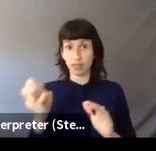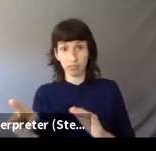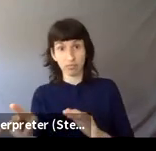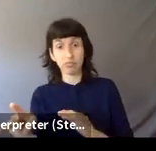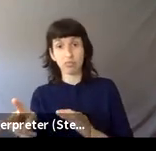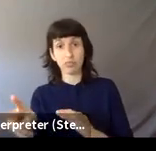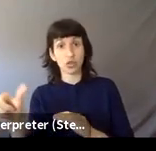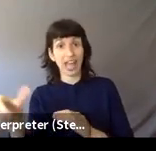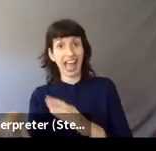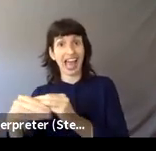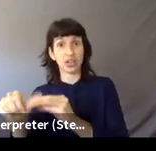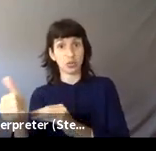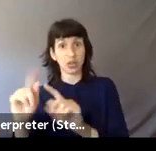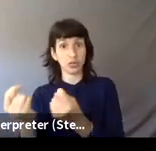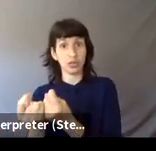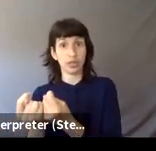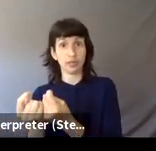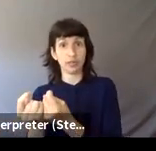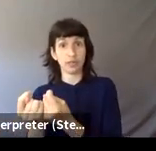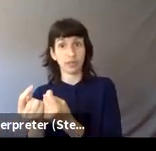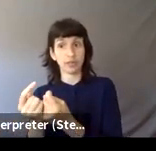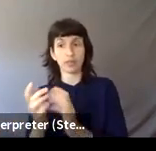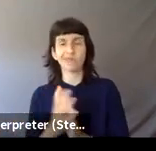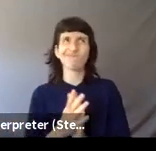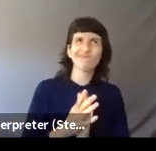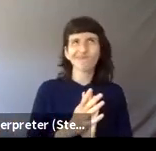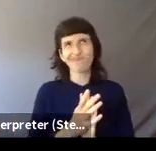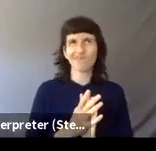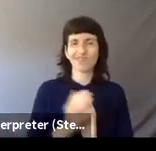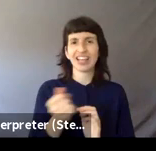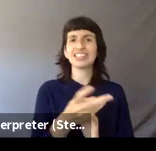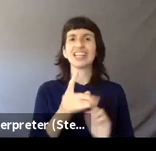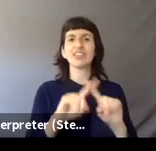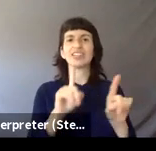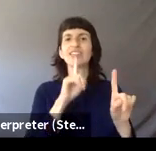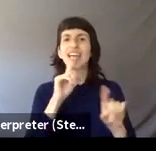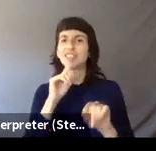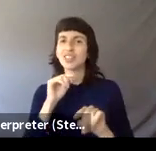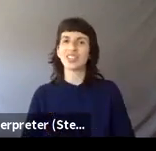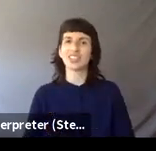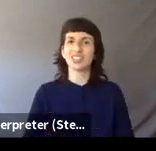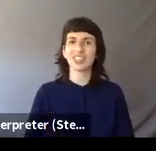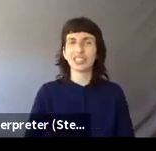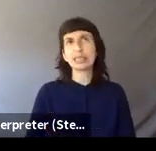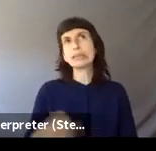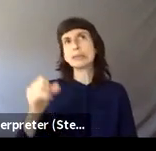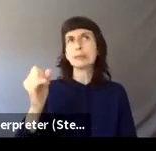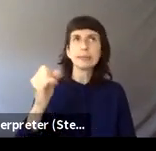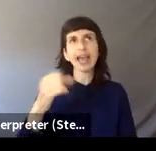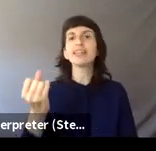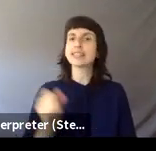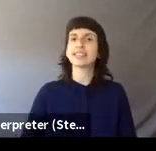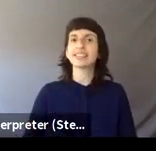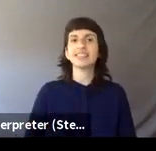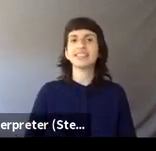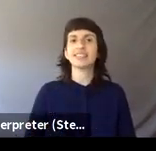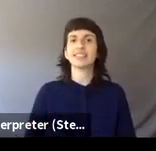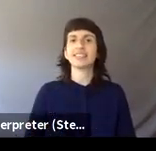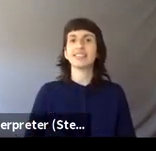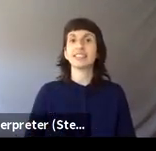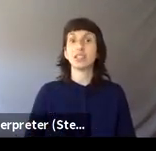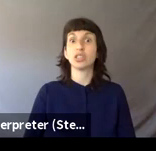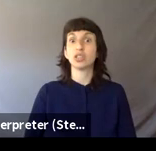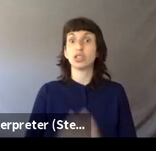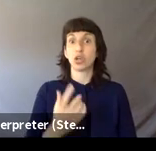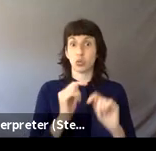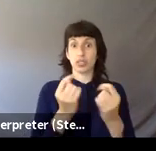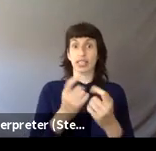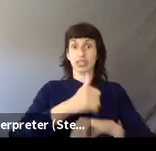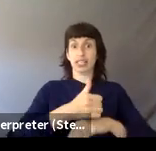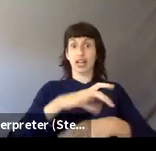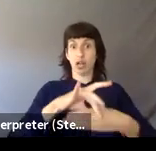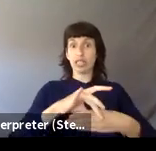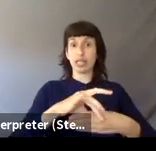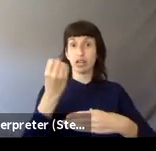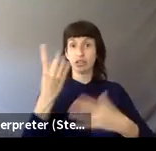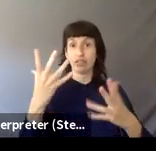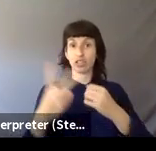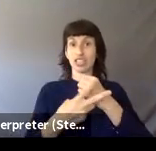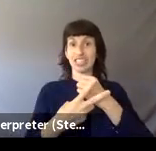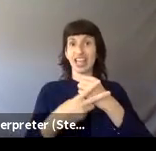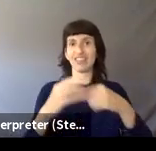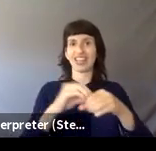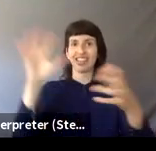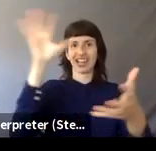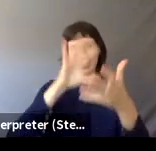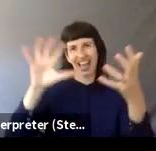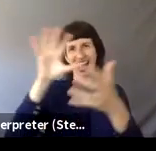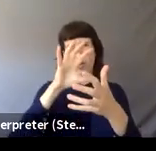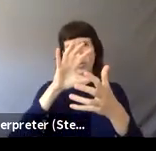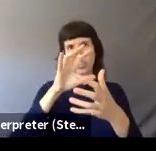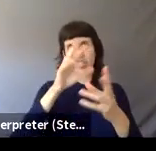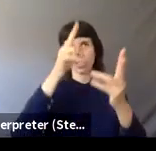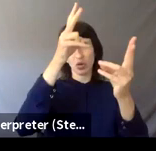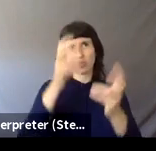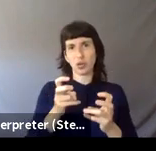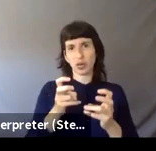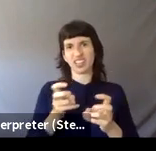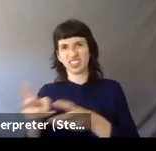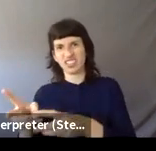A couple of questions on Teams. Can you copy content from one Team to another?